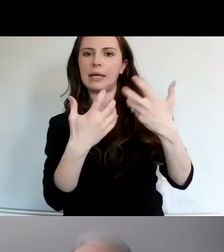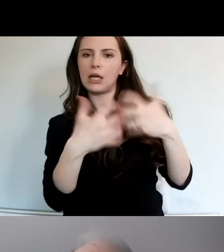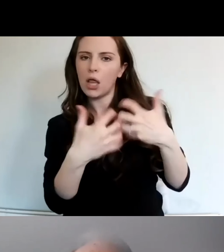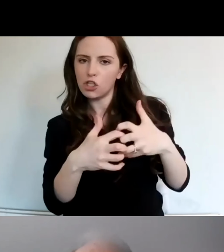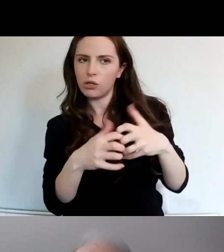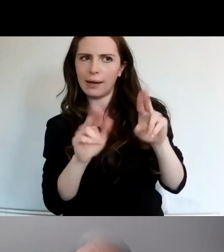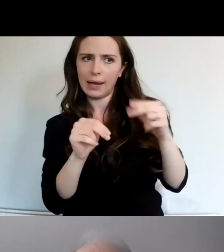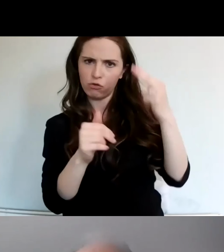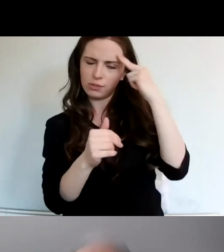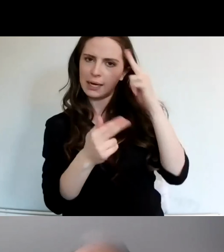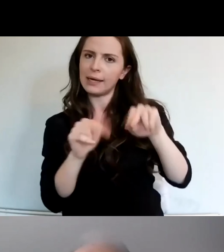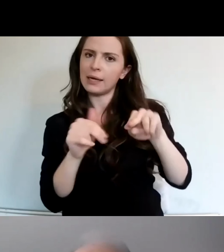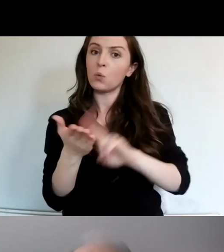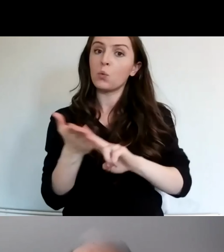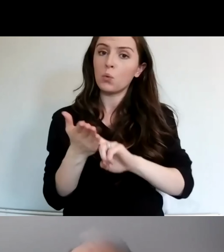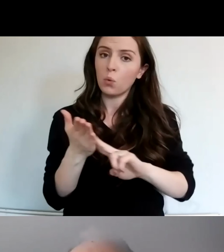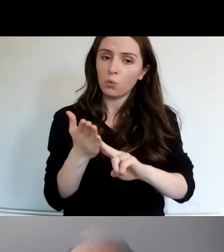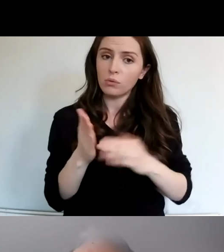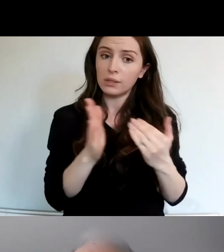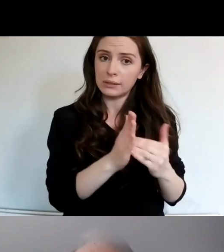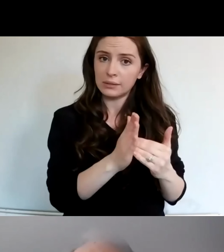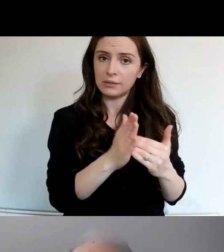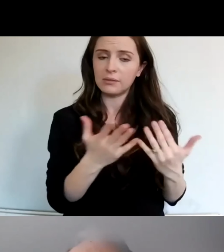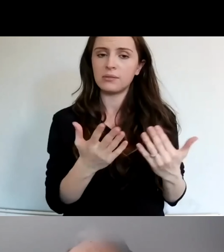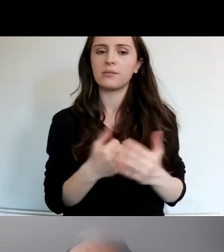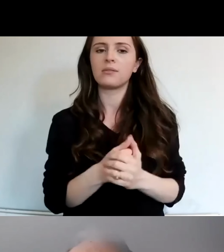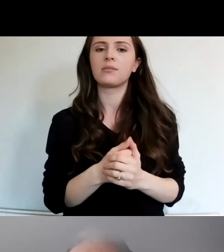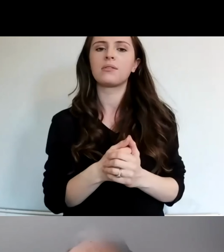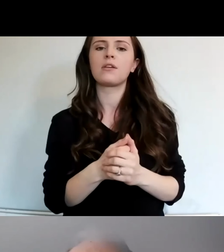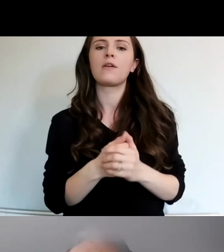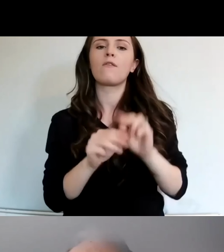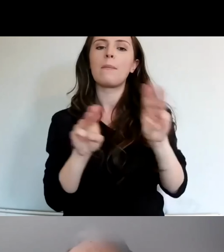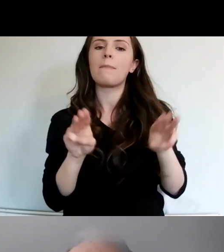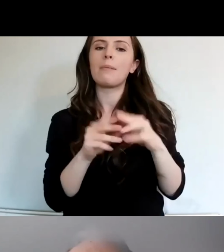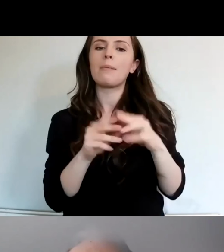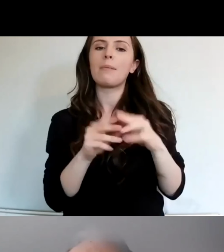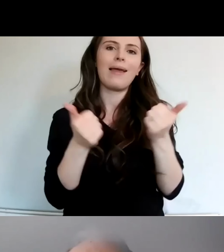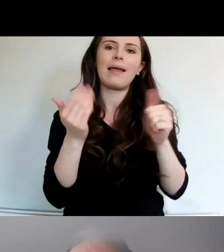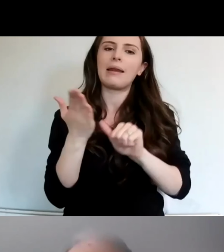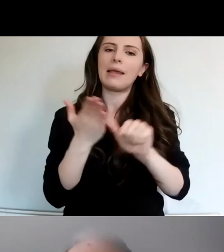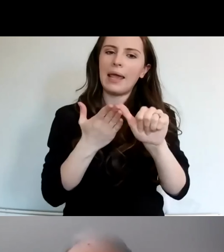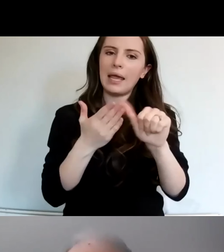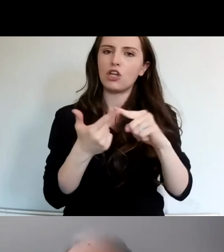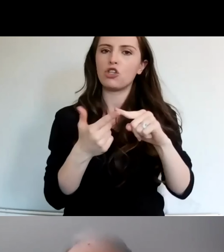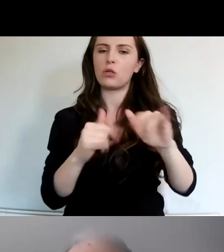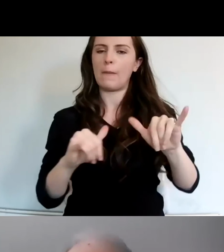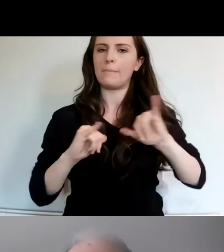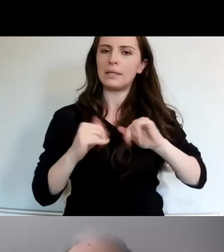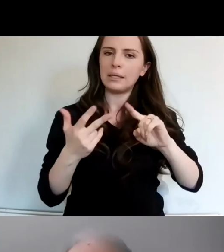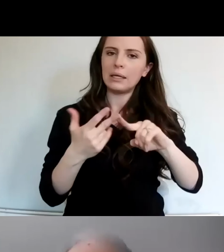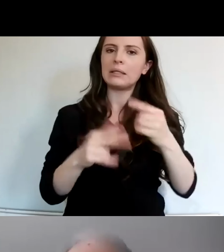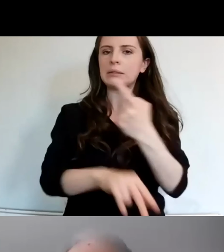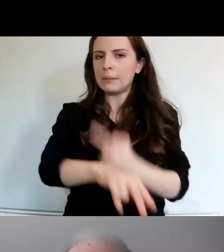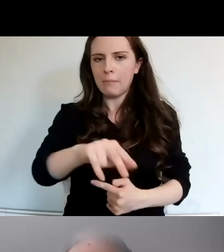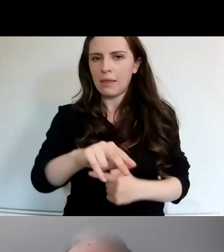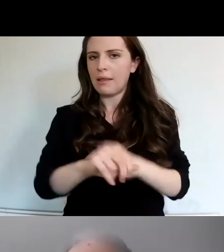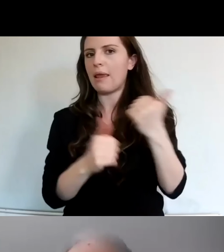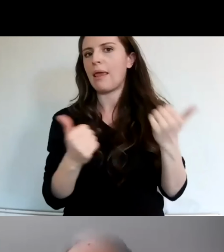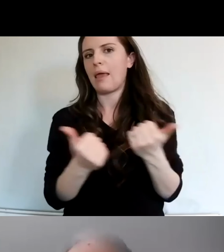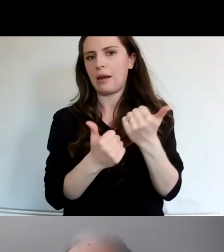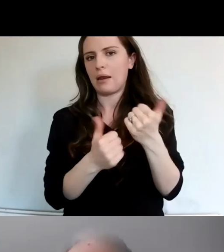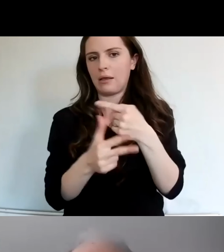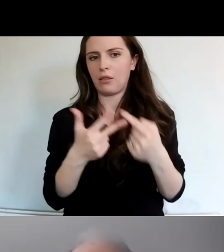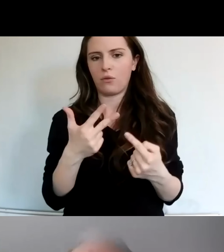We cover people of any age, ability, or disability as part of our remit.